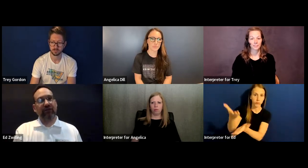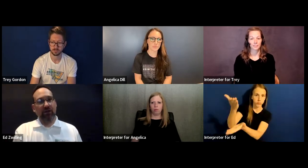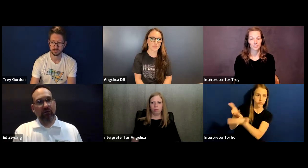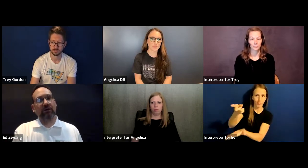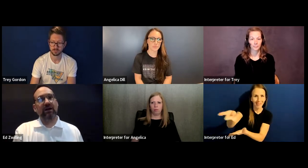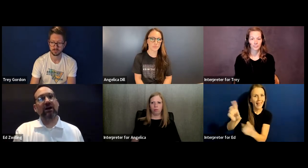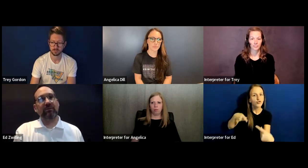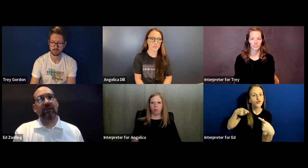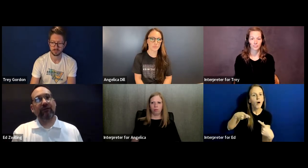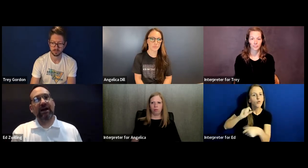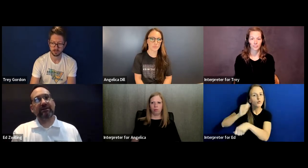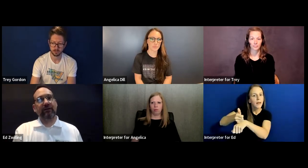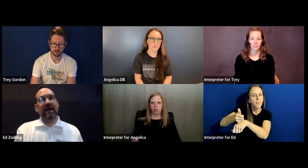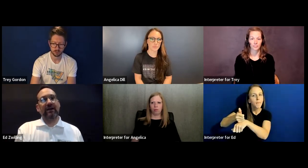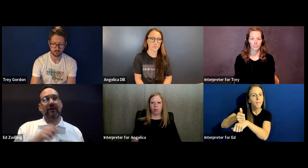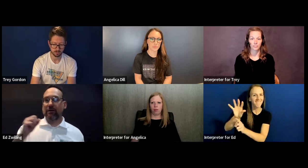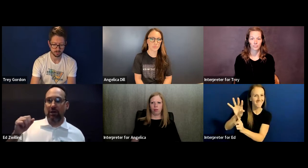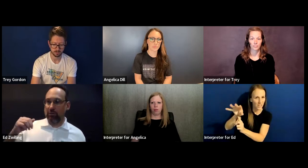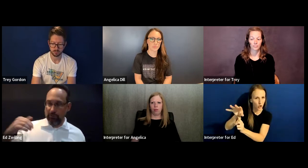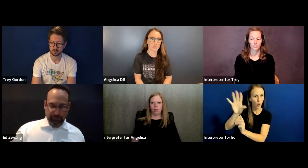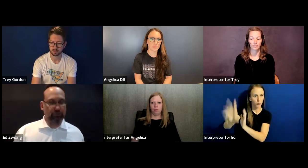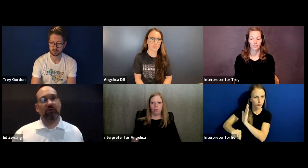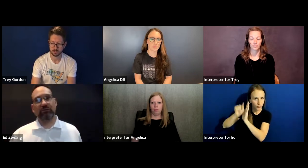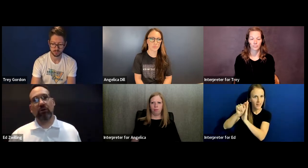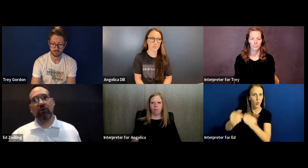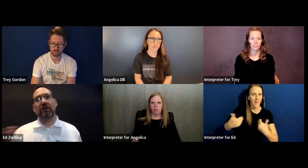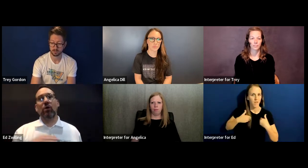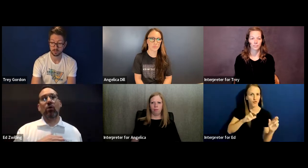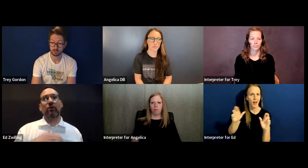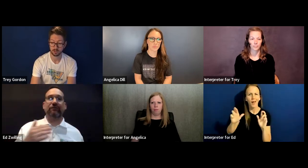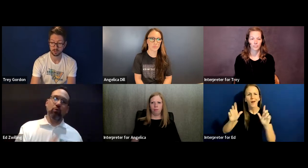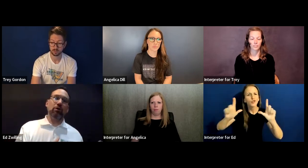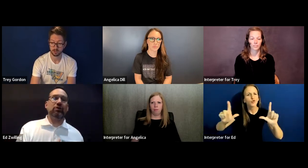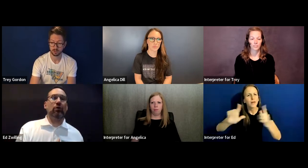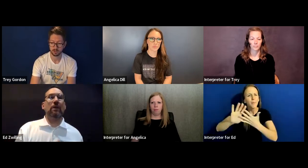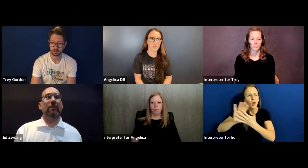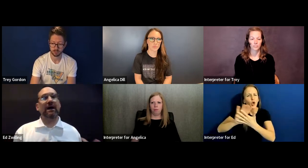video document the fact that you know the screen was blurry or that from where you were on the bed